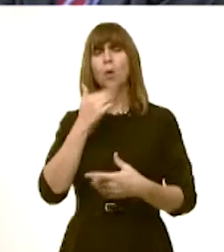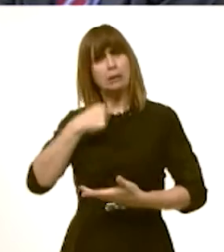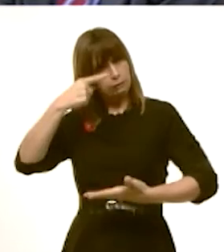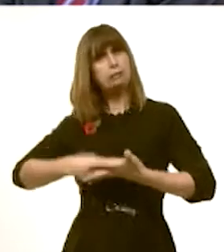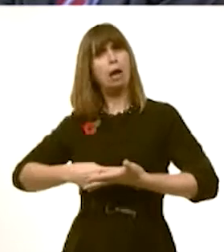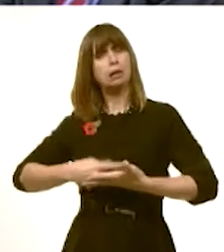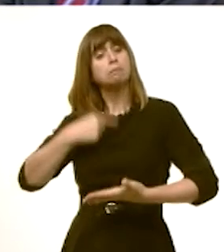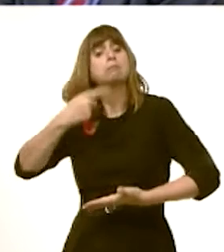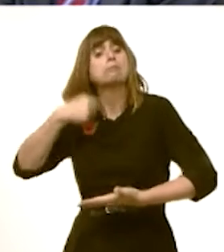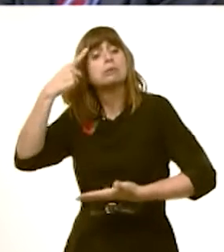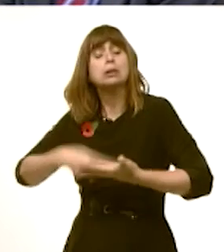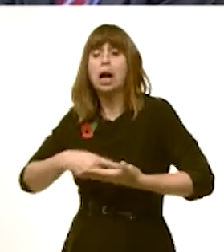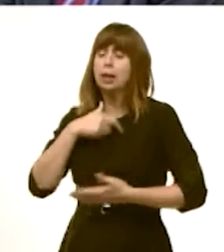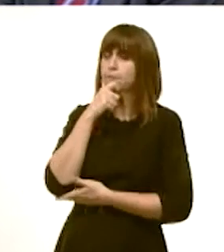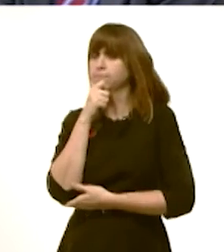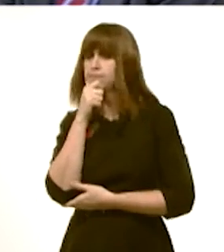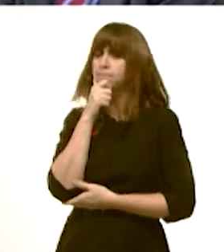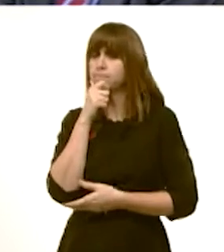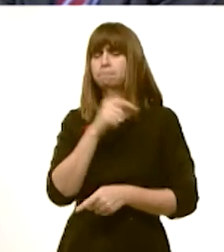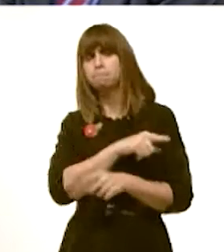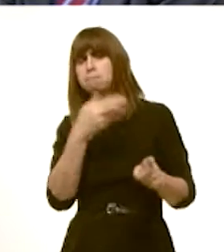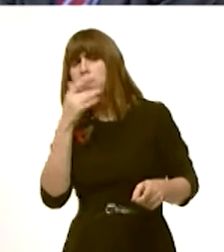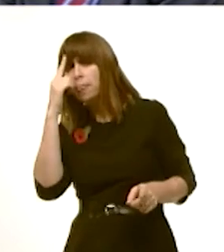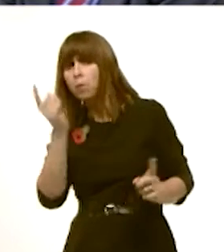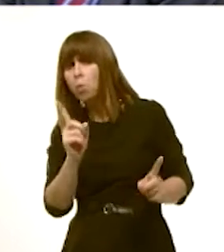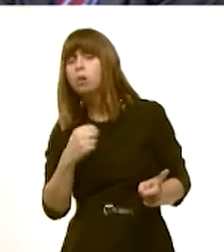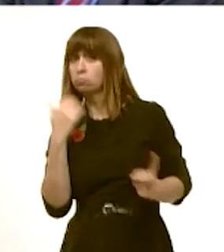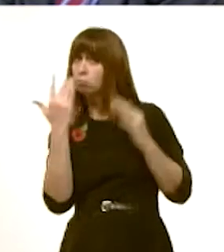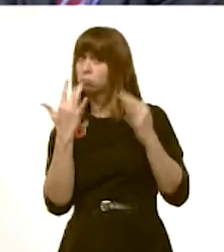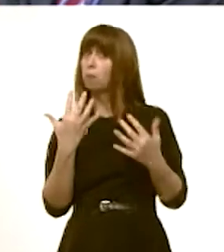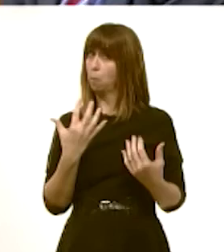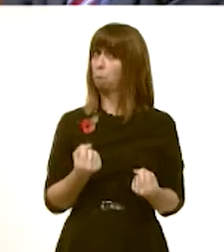that much is true, but, of course, the technical advice notes and Planning Policy Wales guidance